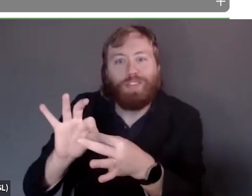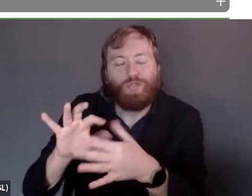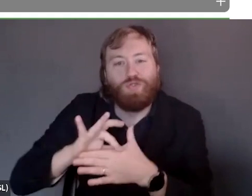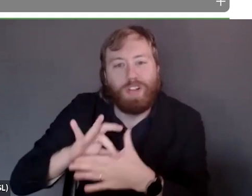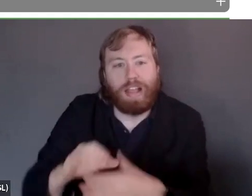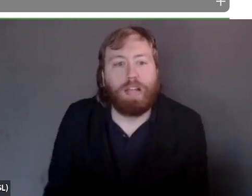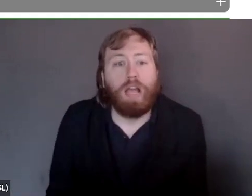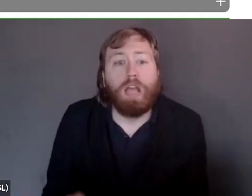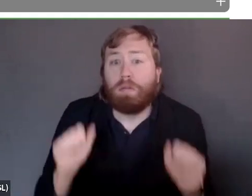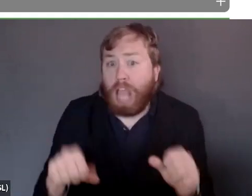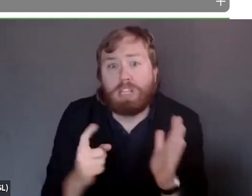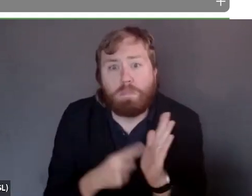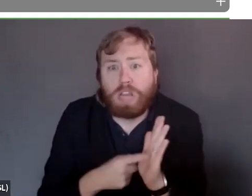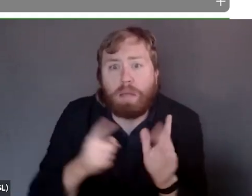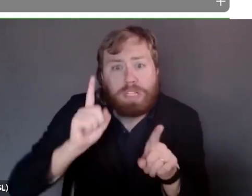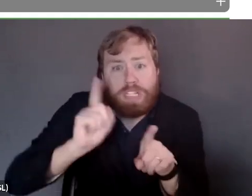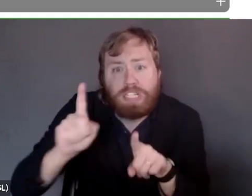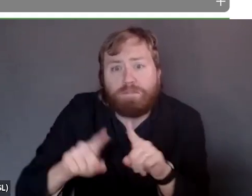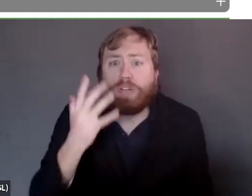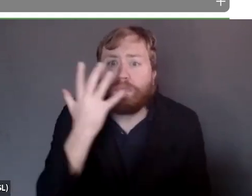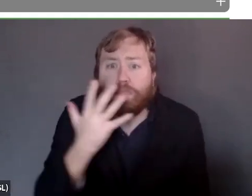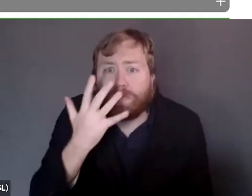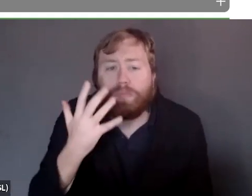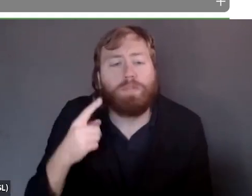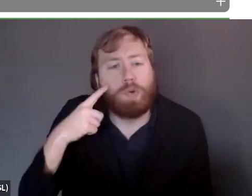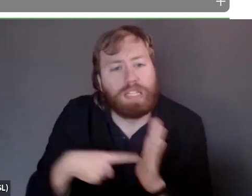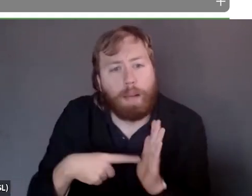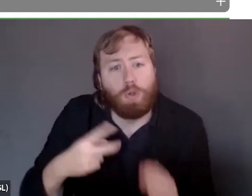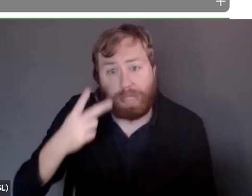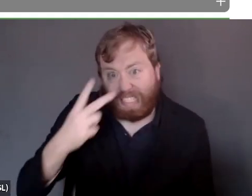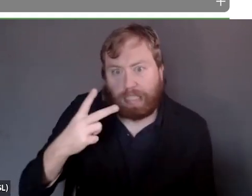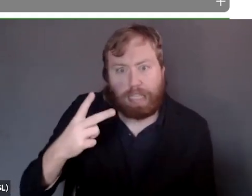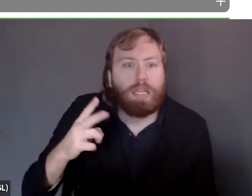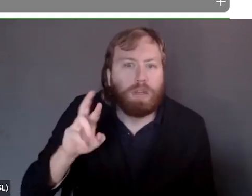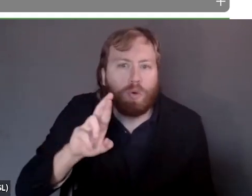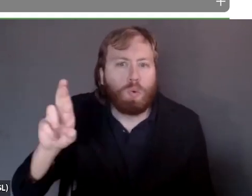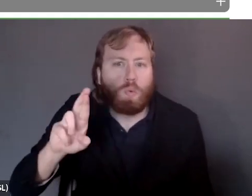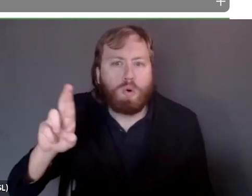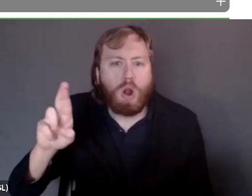For example, in the upper right corner where I'm showing here, it looks like there's two buttons.